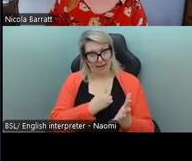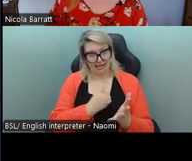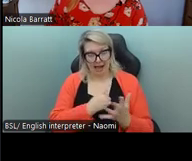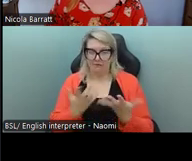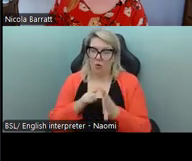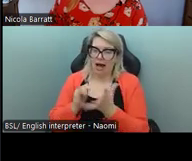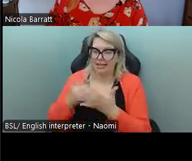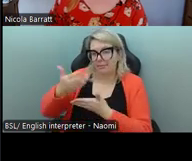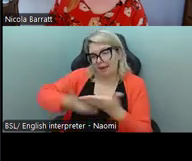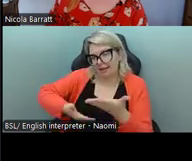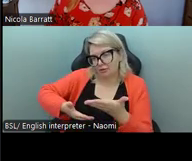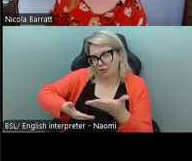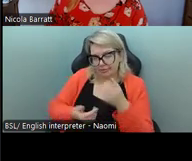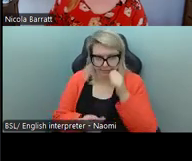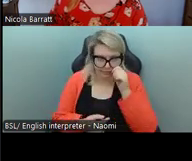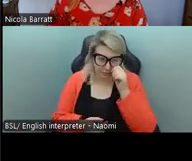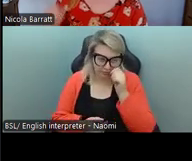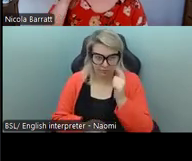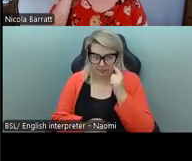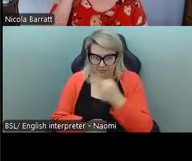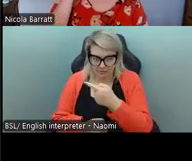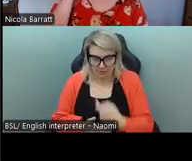I'm just going to zoom in a bit so it's easier to see.